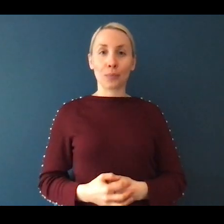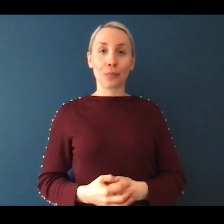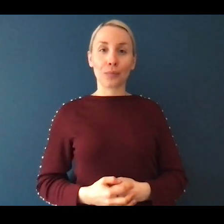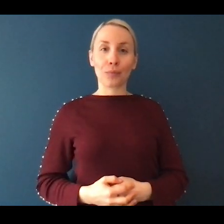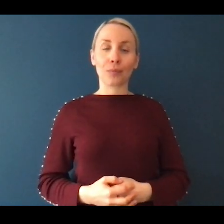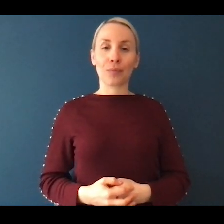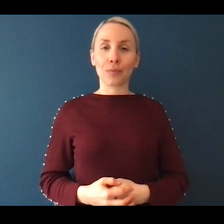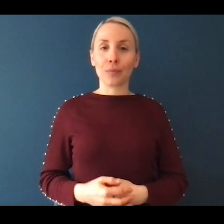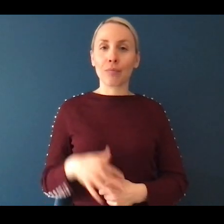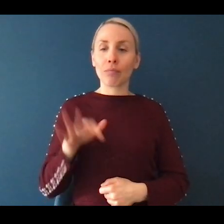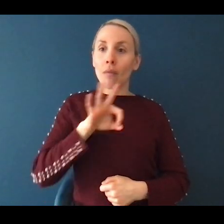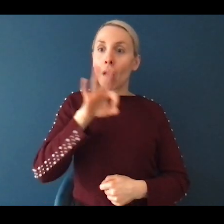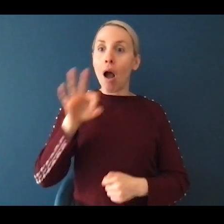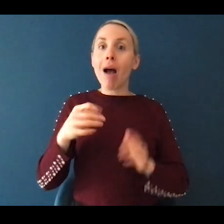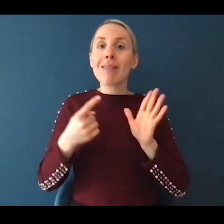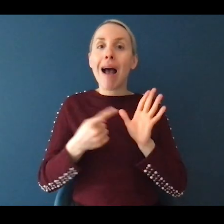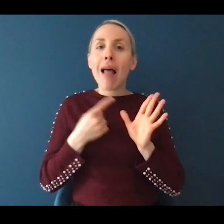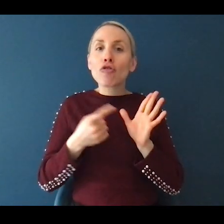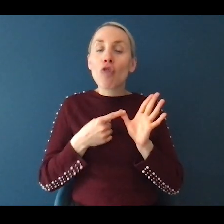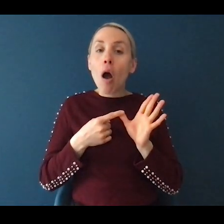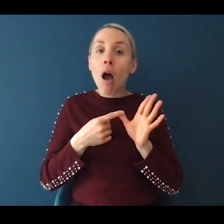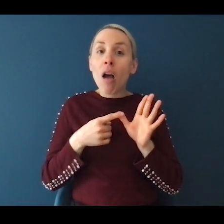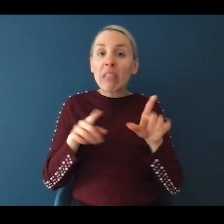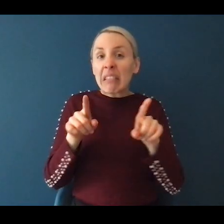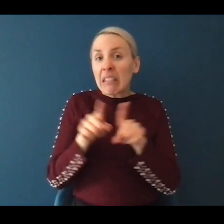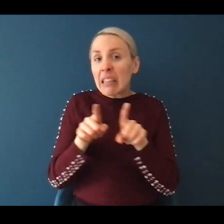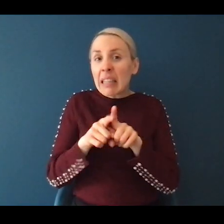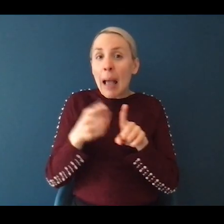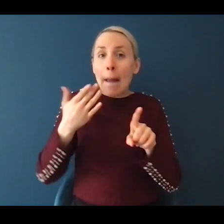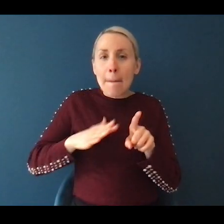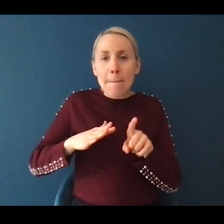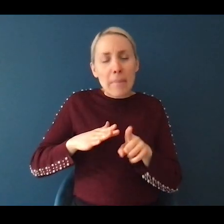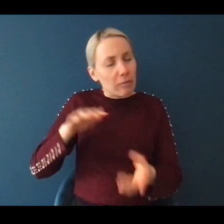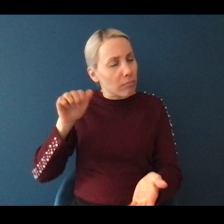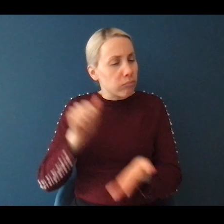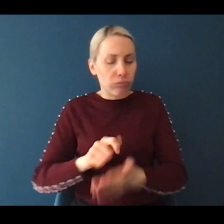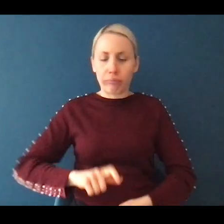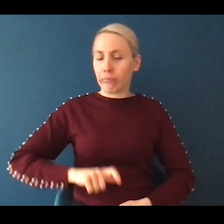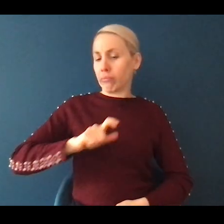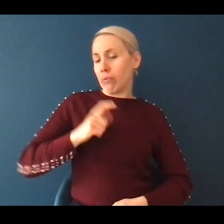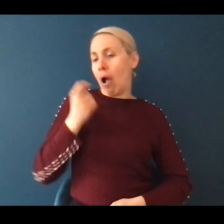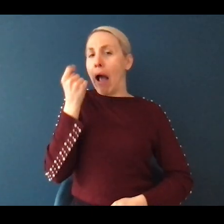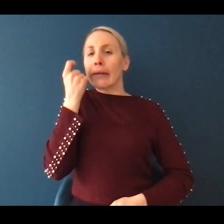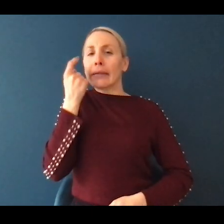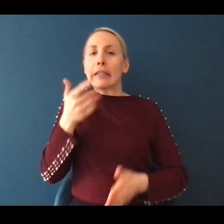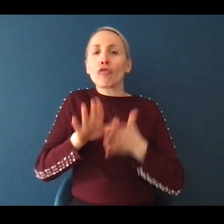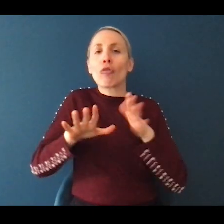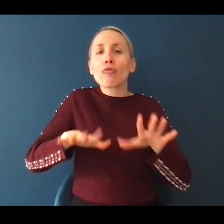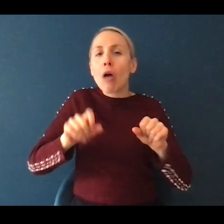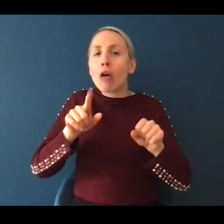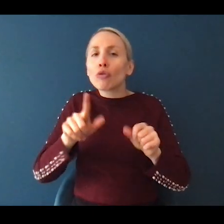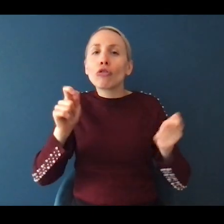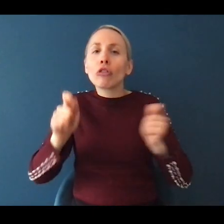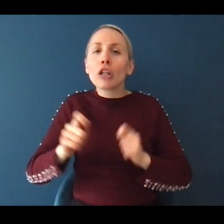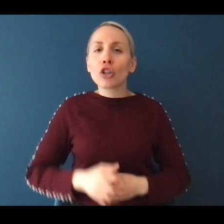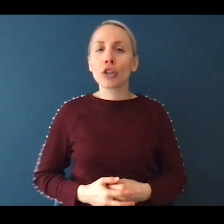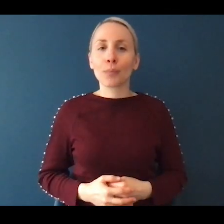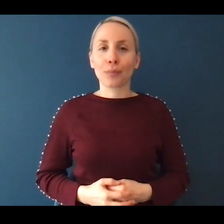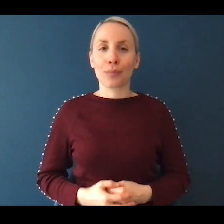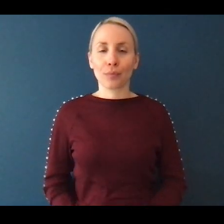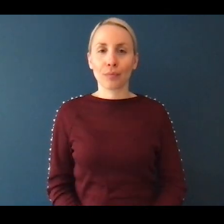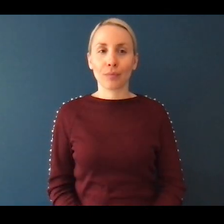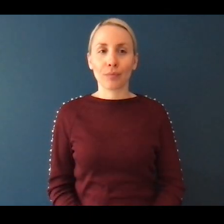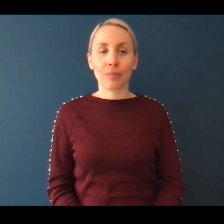a very solid idea for what you were proposing. So yes and no um yes in the sense of the overall